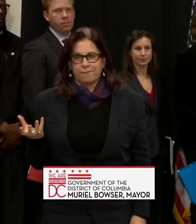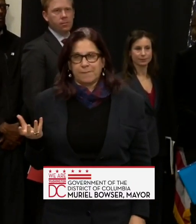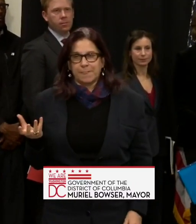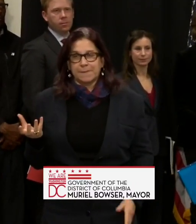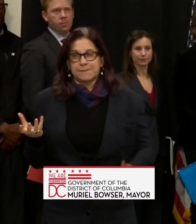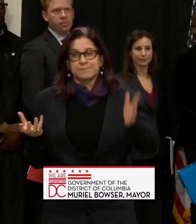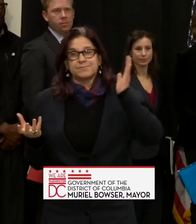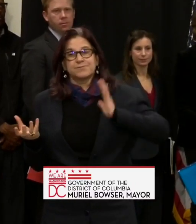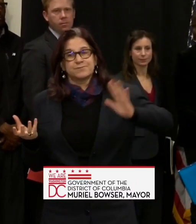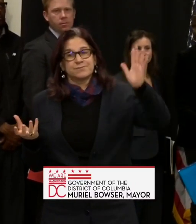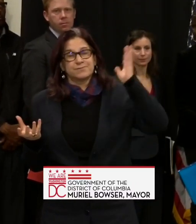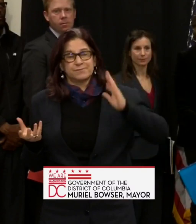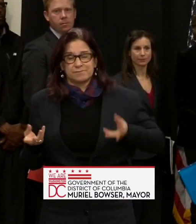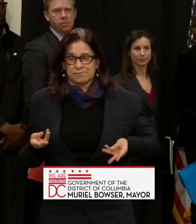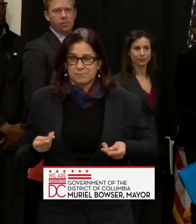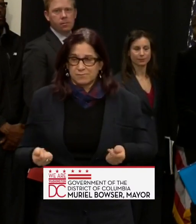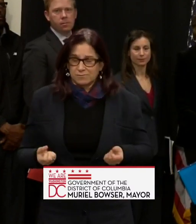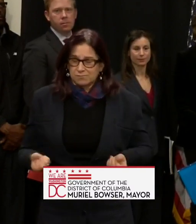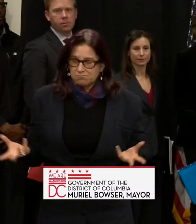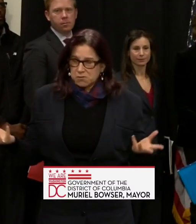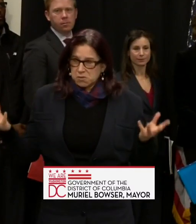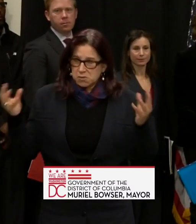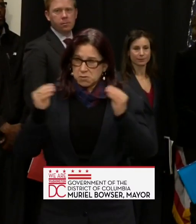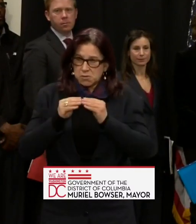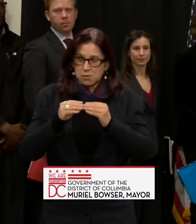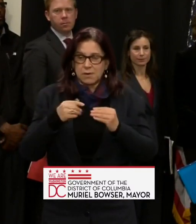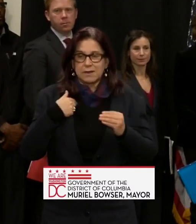AND WE KNEW THAT WE WOULD SPEND MORE THAN THE APPROPRIATION, BUT